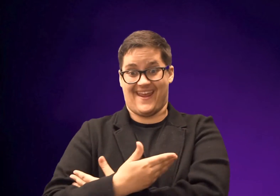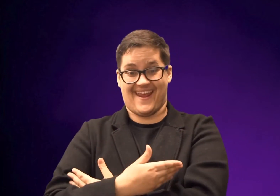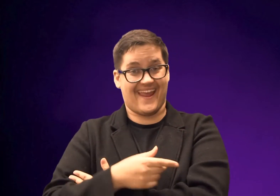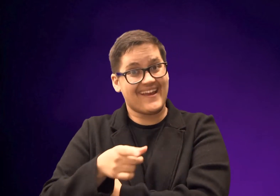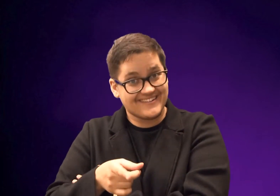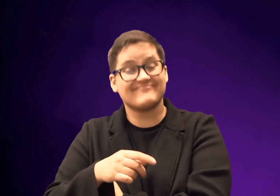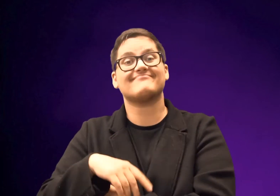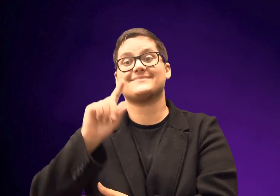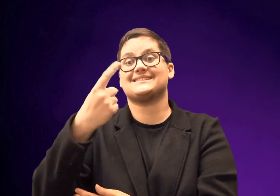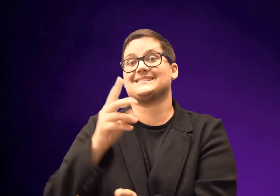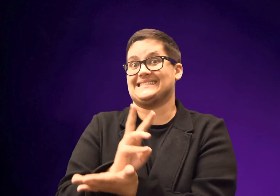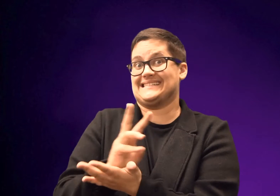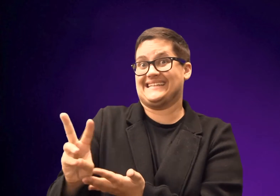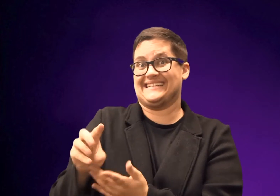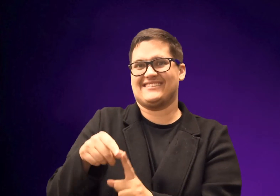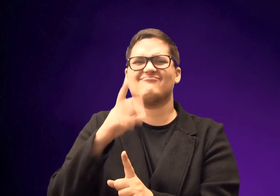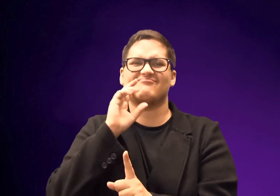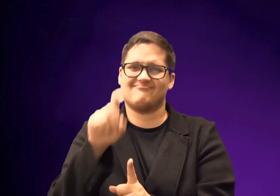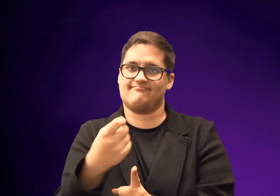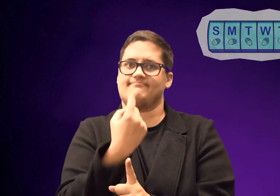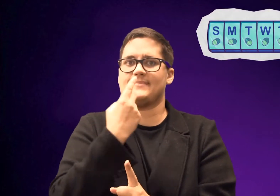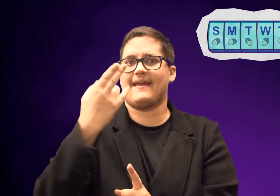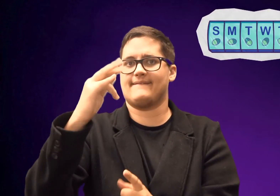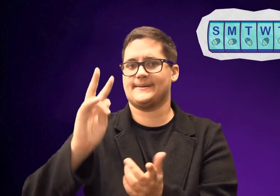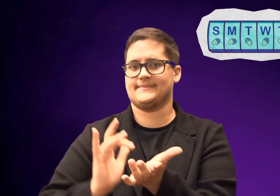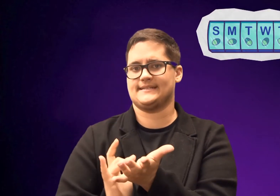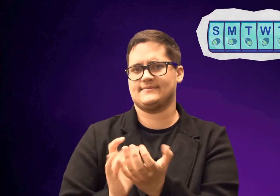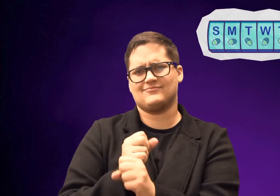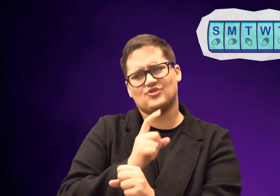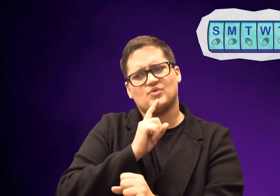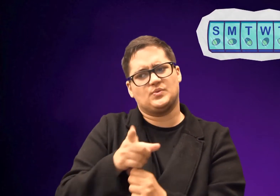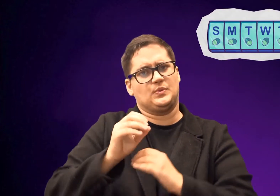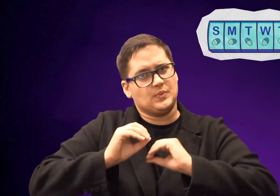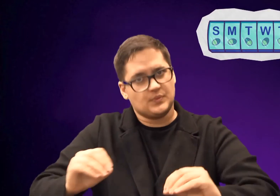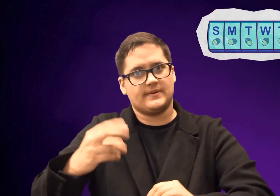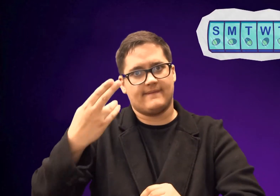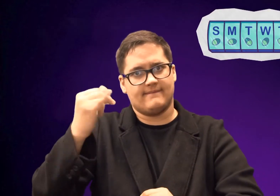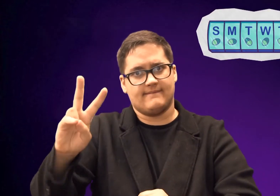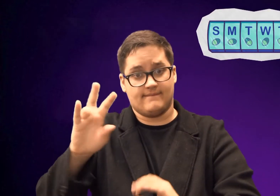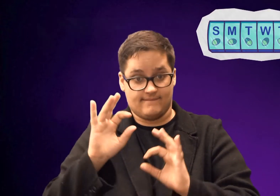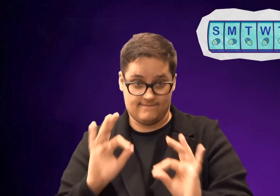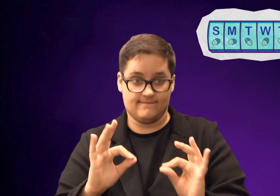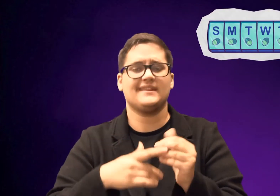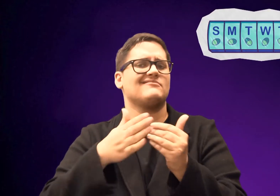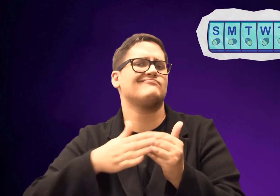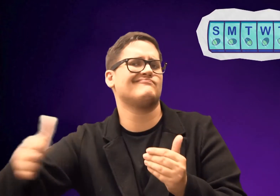After birth, during first six weeks of baby's life, the baby will need to be on HIV medication. This is to make sure the baby WON'T get HIV. After six weeks, if no HIV,